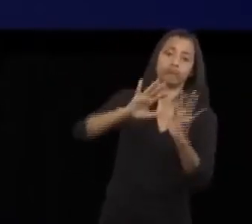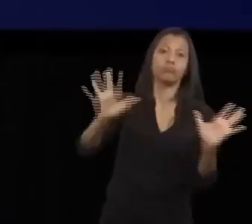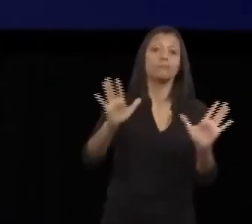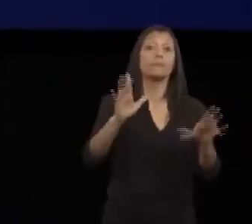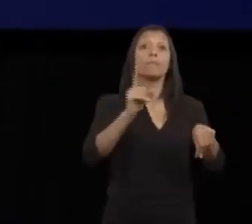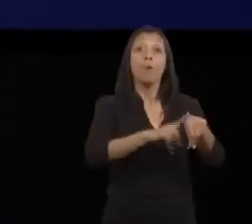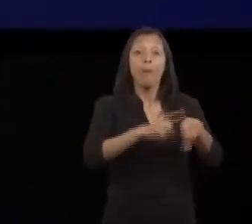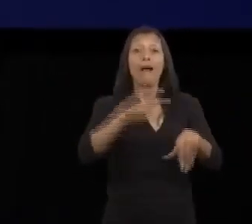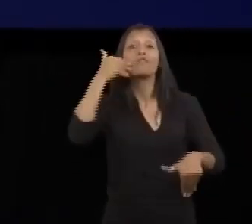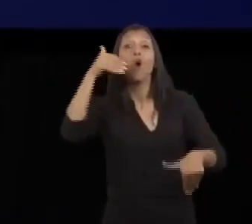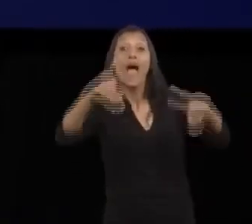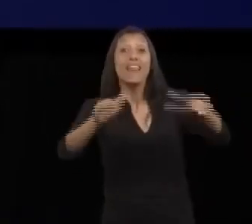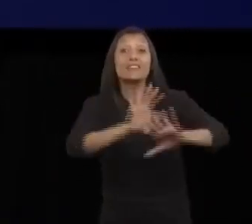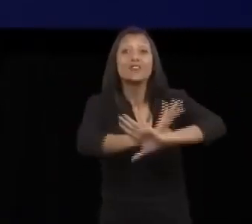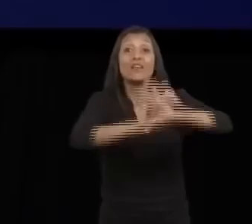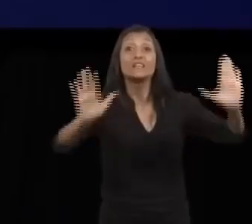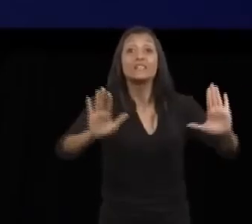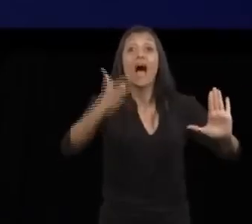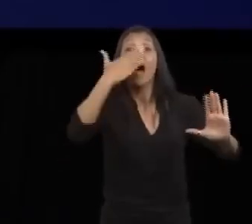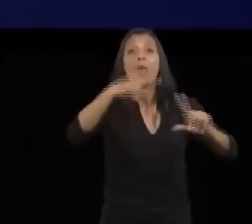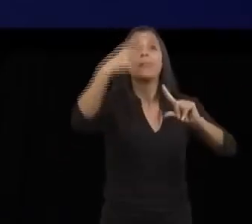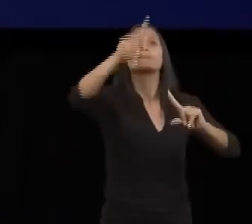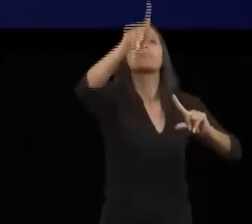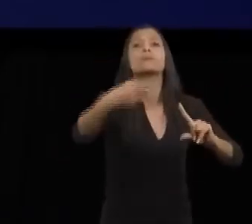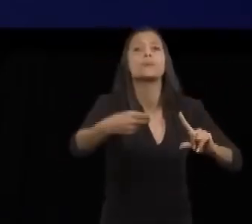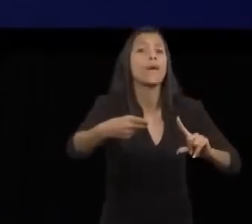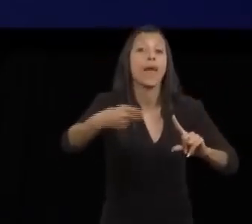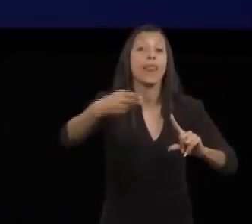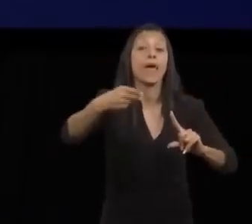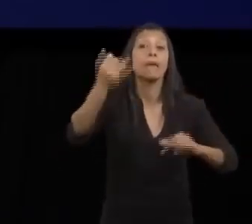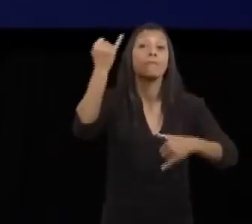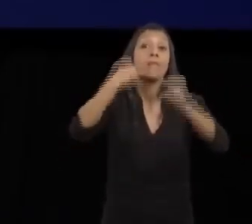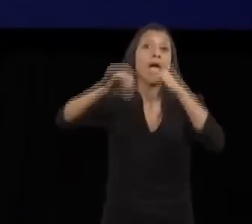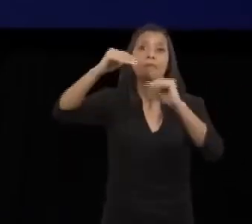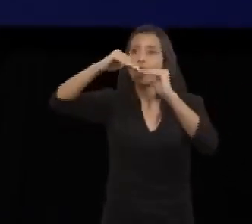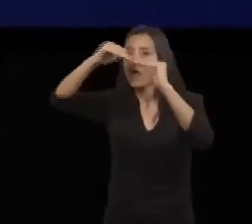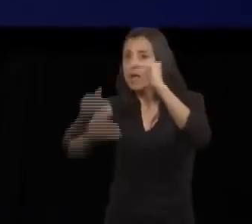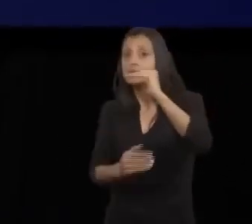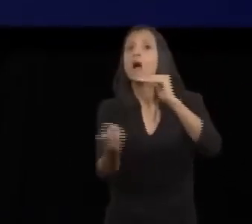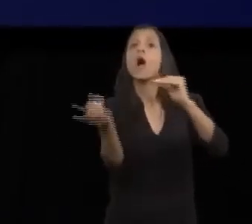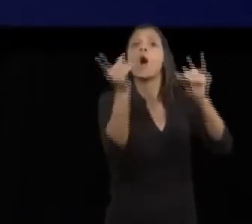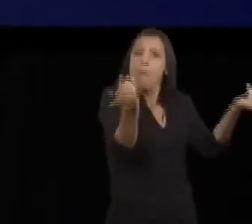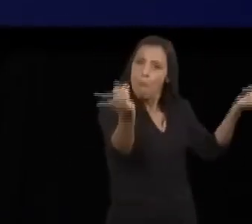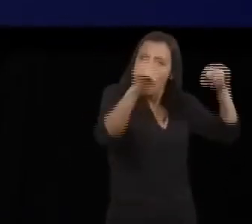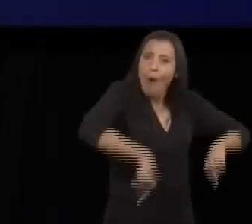there will be a drop in the interest rate, the economic activity will recover,